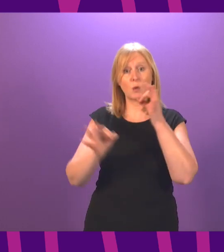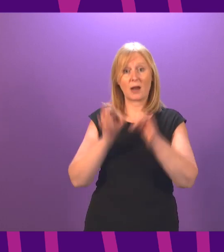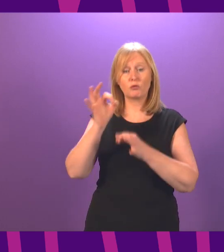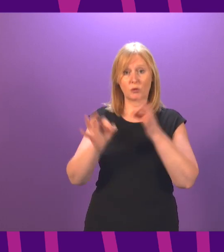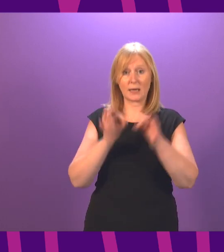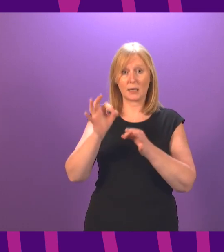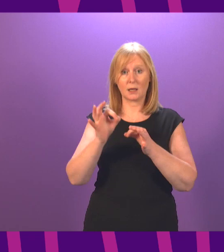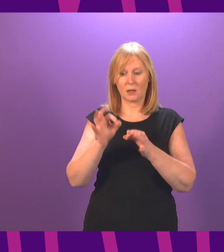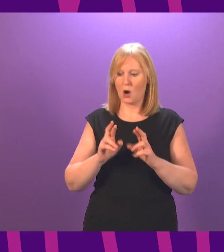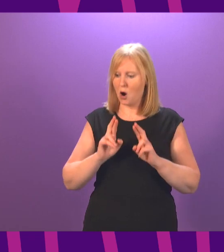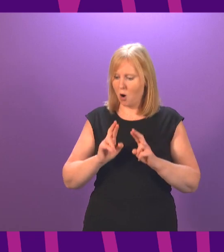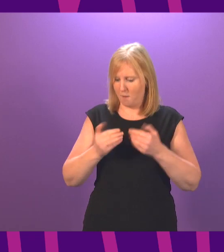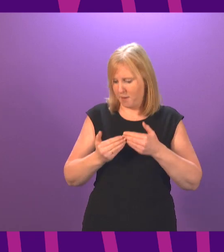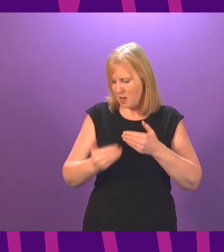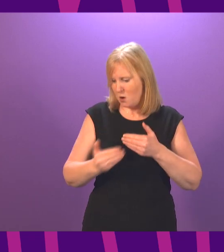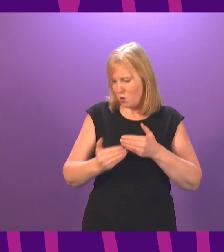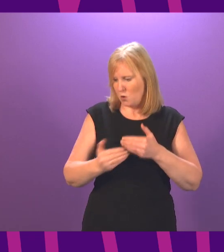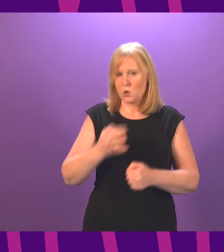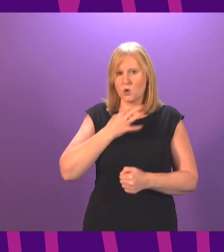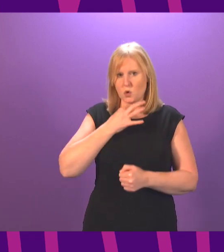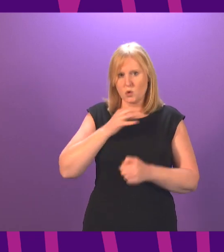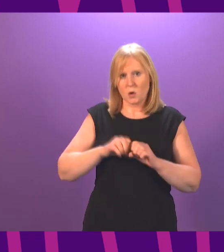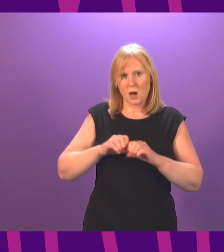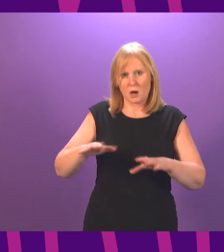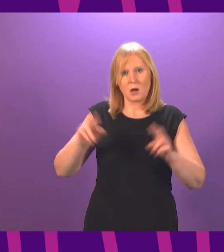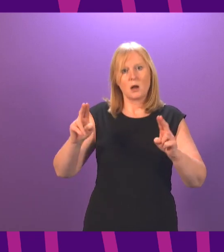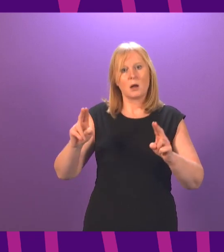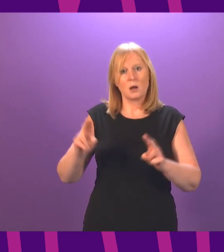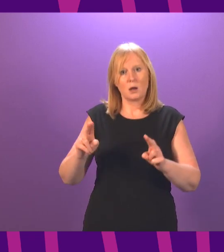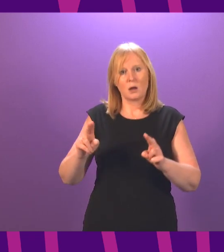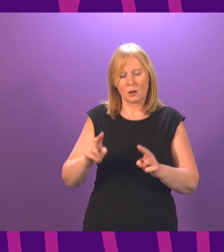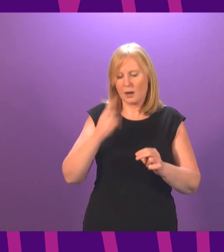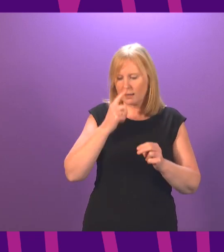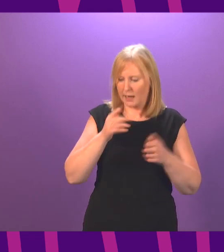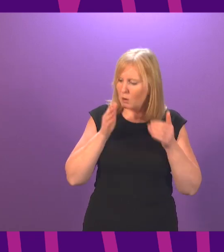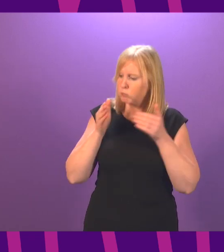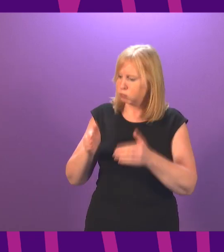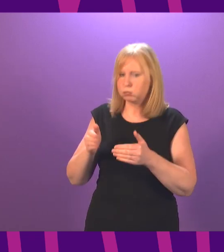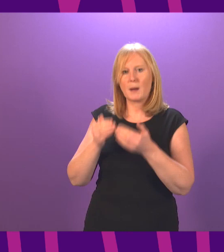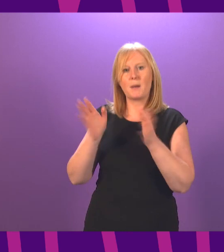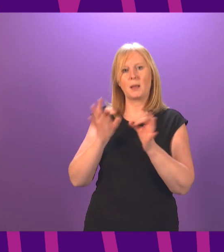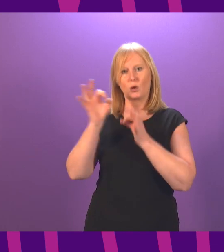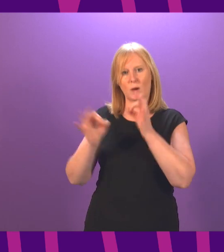then be out of the acute phase of the pandemic at least, so that we can turn our attention to the inquiry.